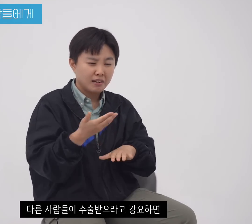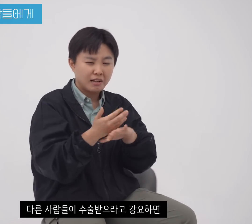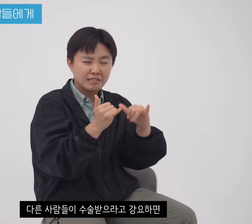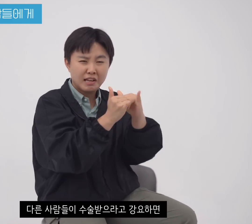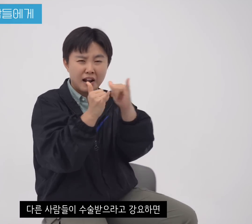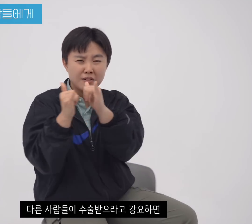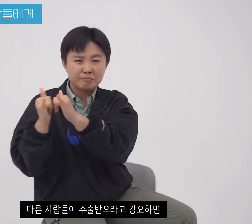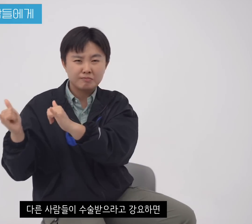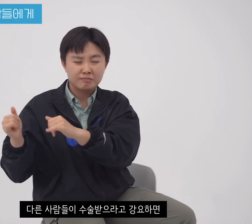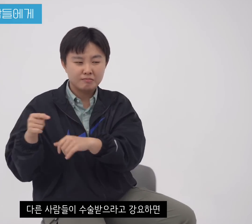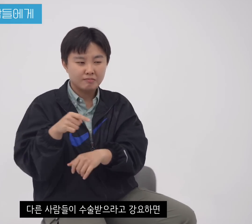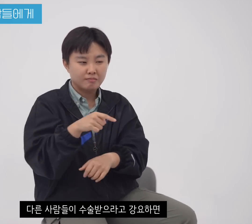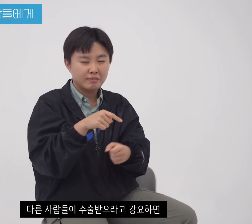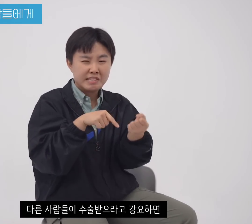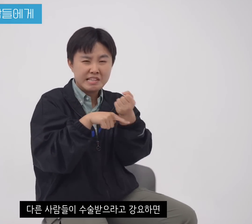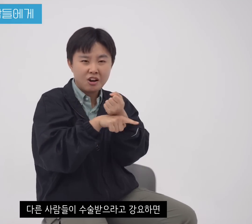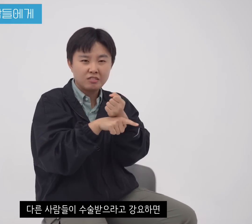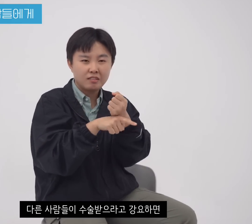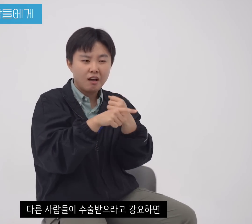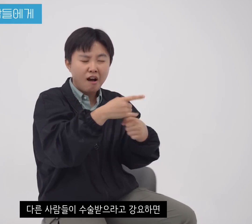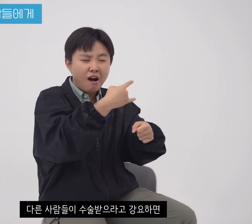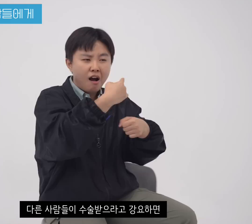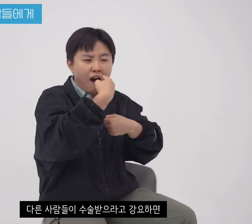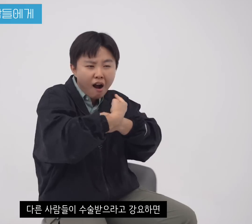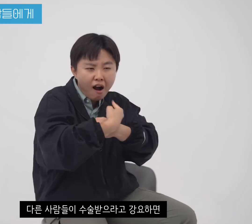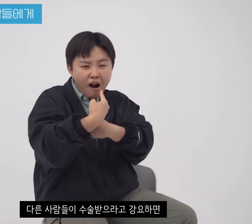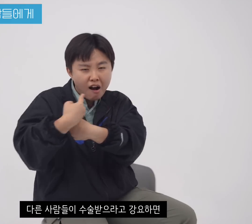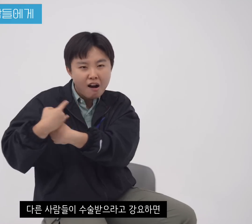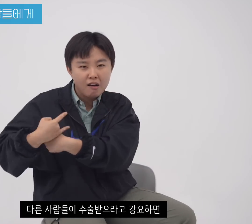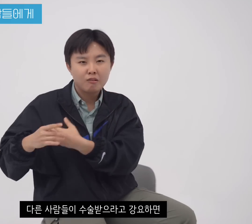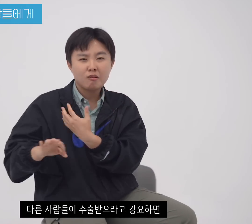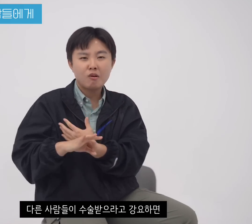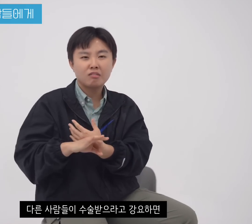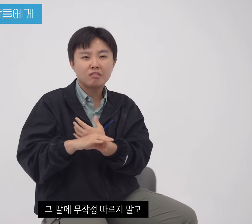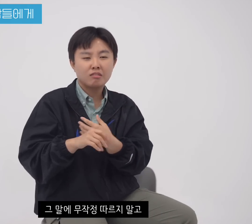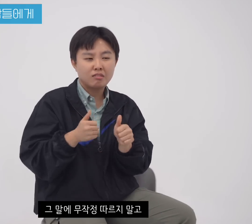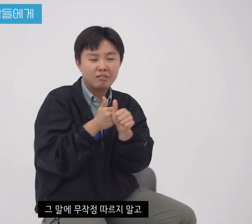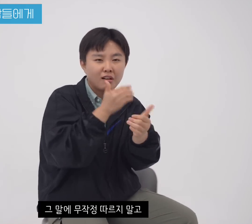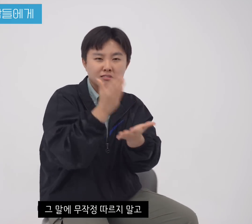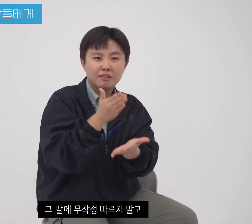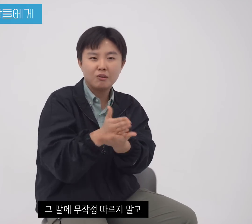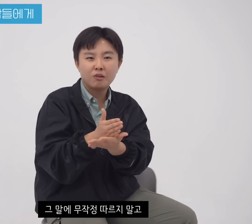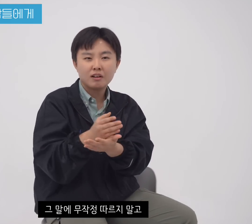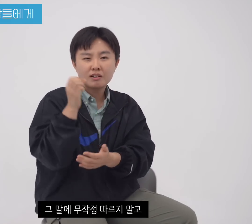if other people are forcing you to have surgery, it is better to make your own decision